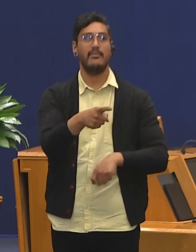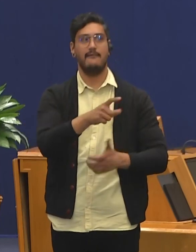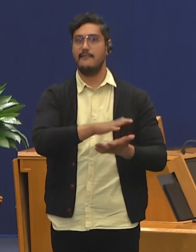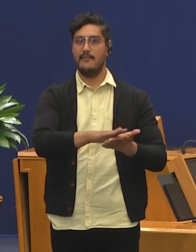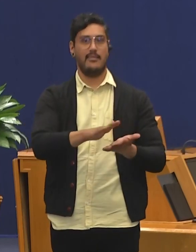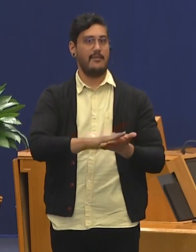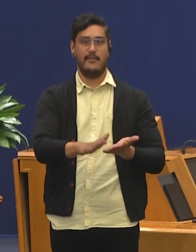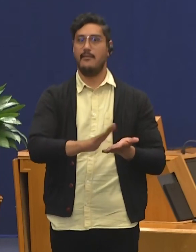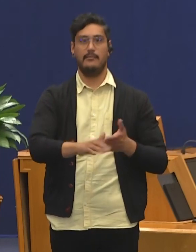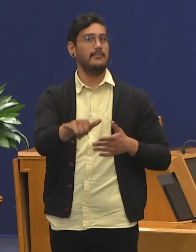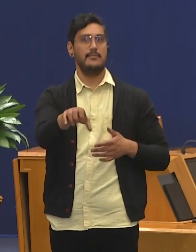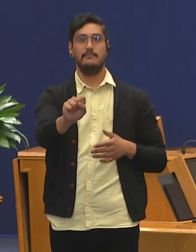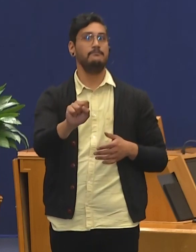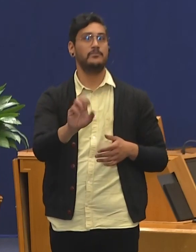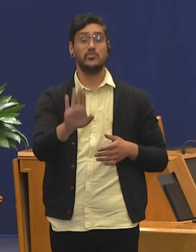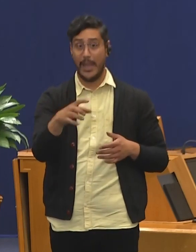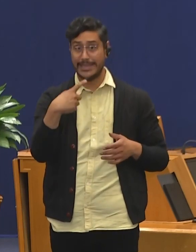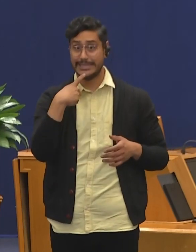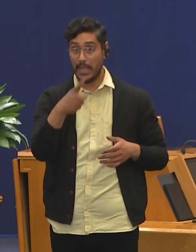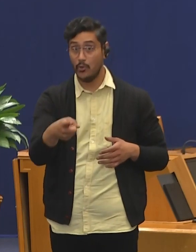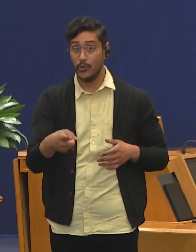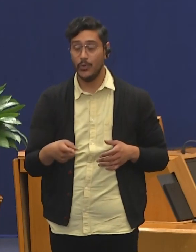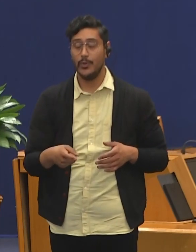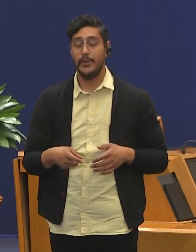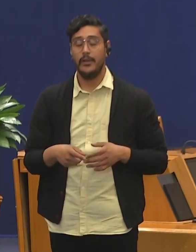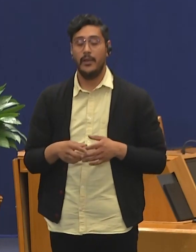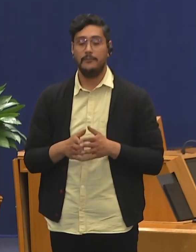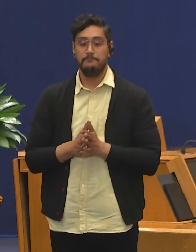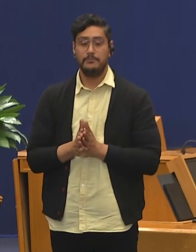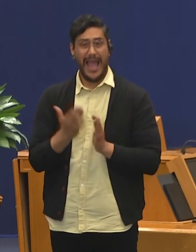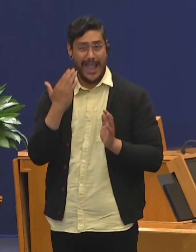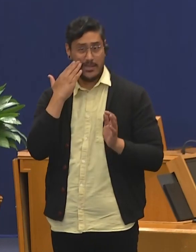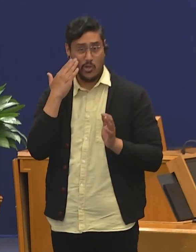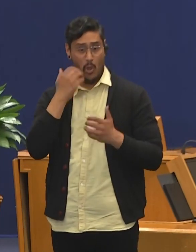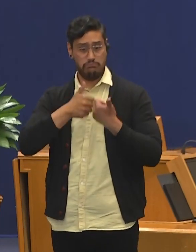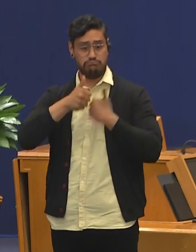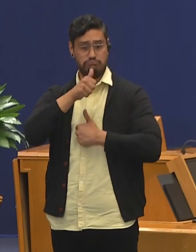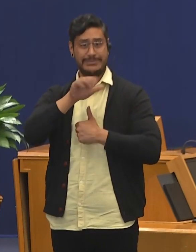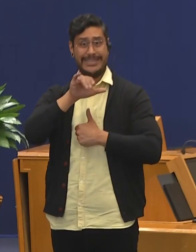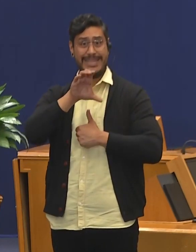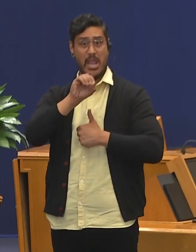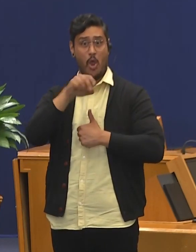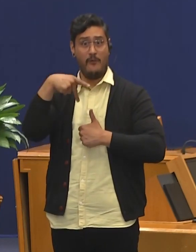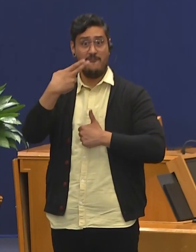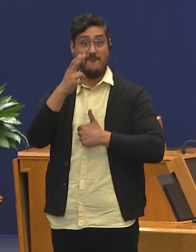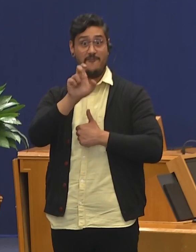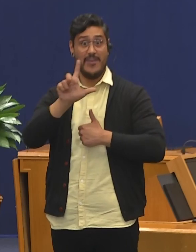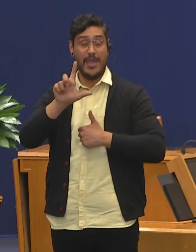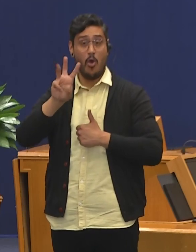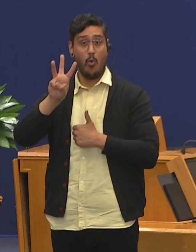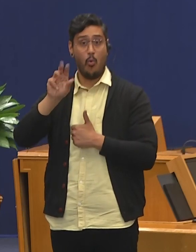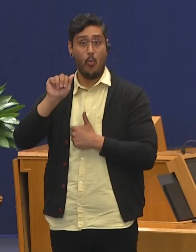OPPORTUNITY, THEY PROVIDE THAT. I CAN ONLY TELL YOU THAT I KNOW